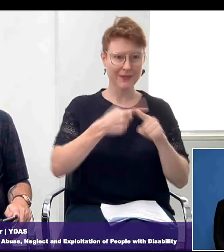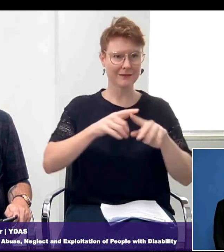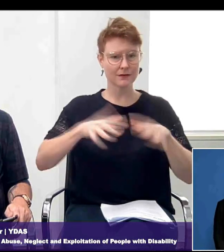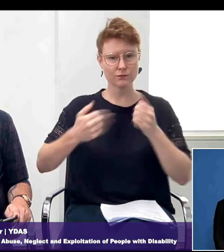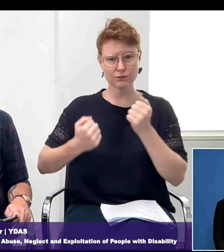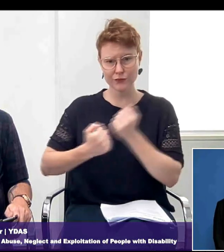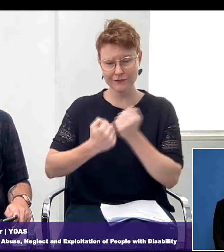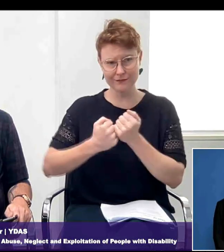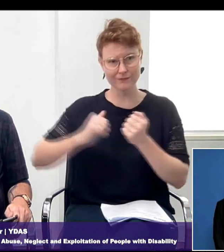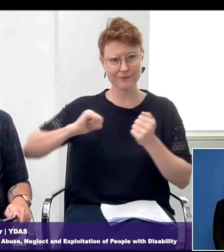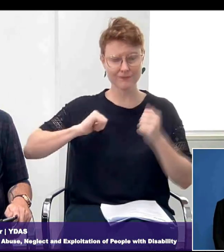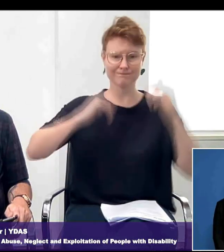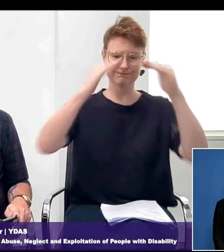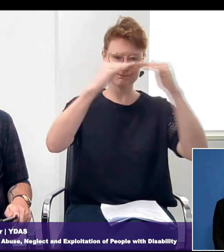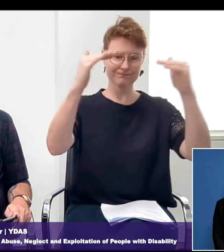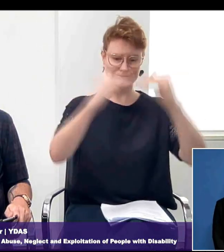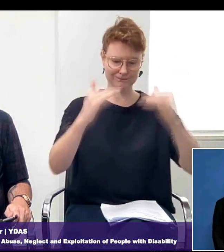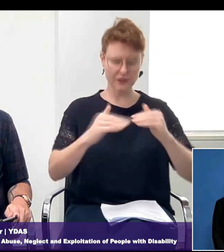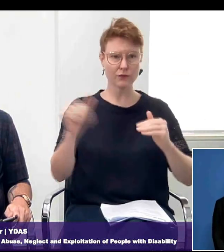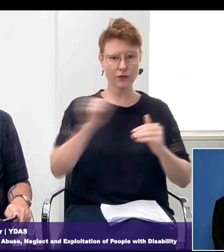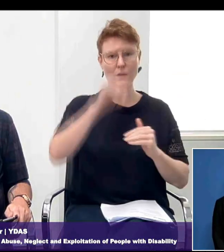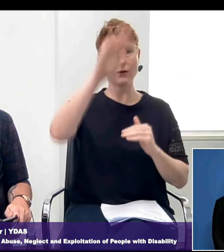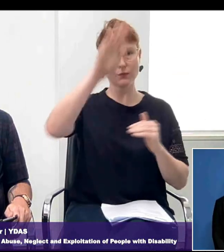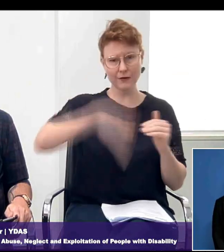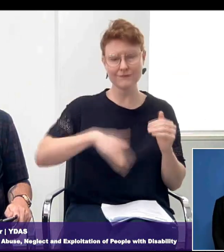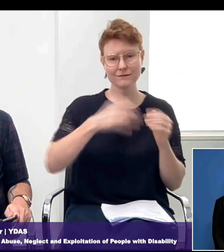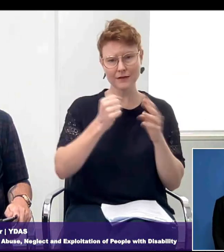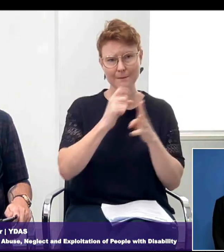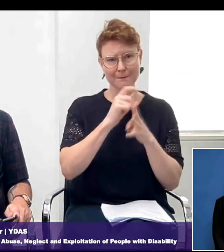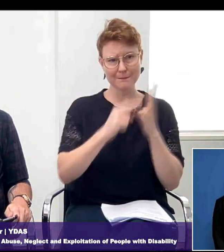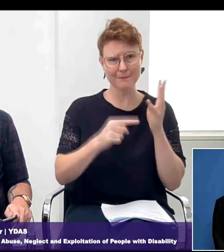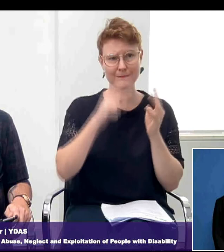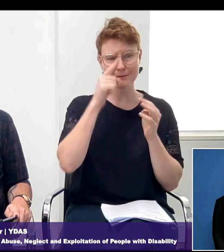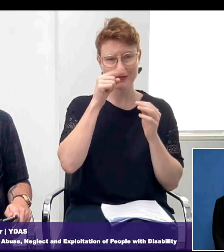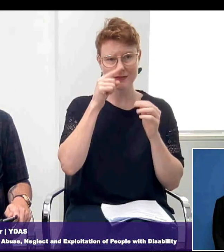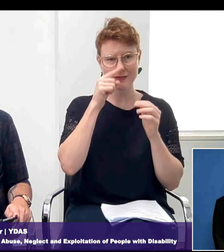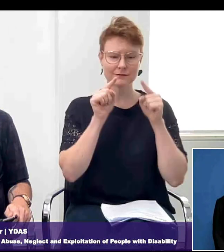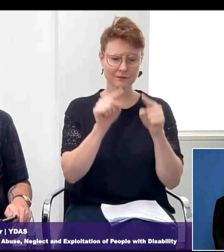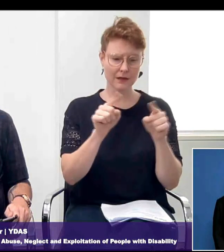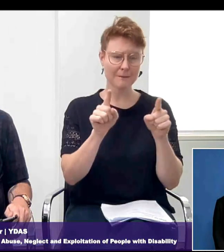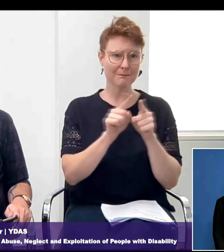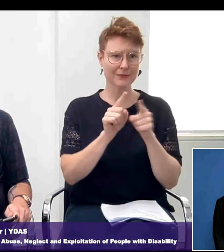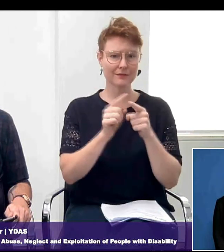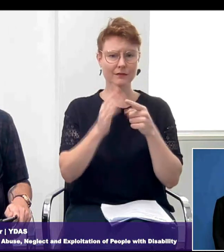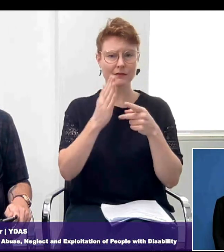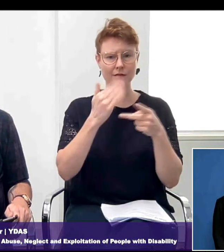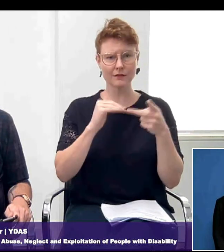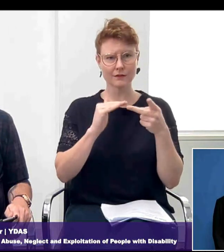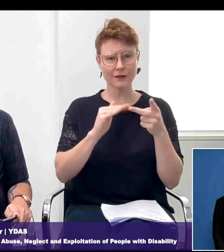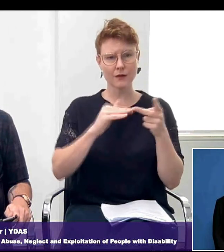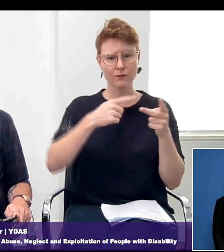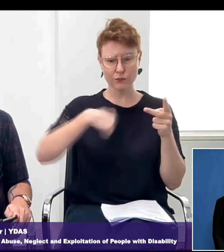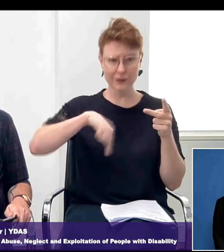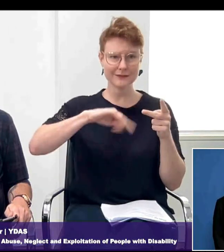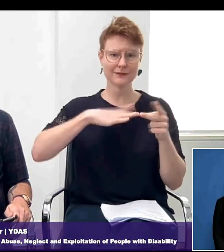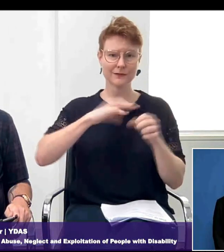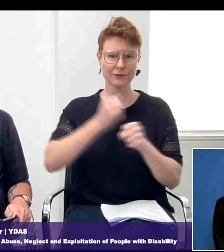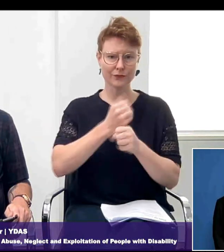Employee consultants, and we want to see them at all of these levels, including executive all the way through.